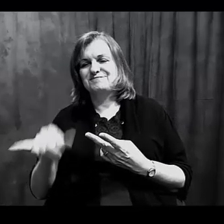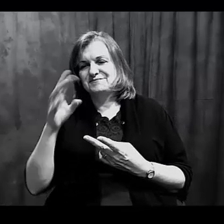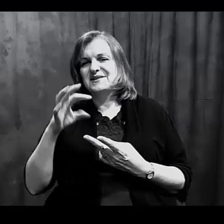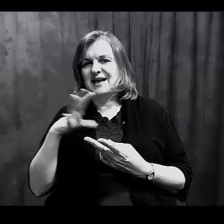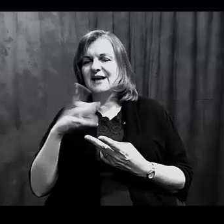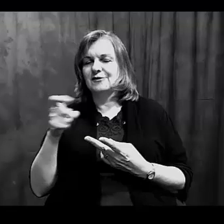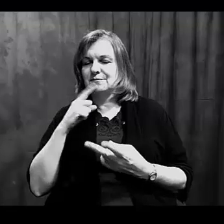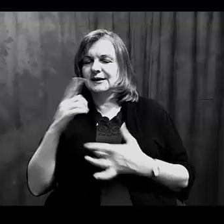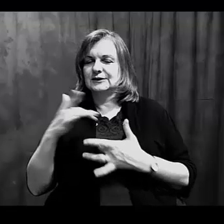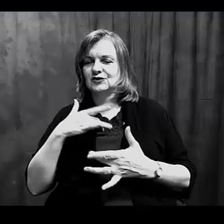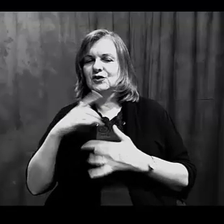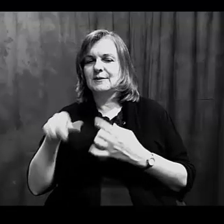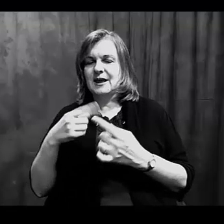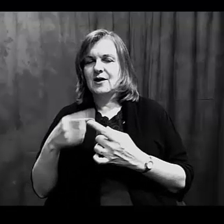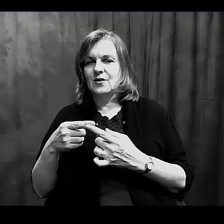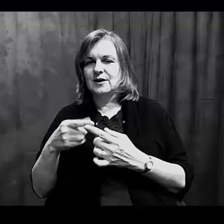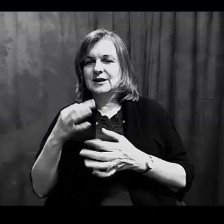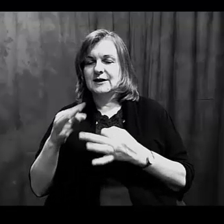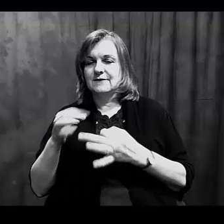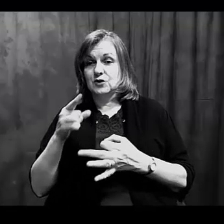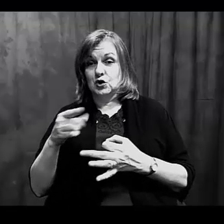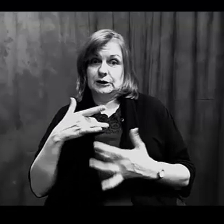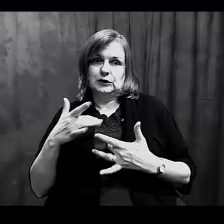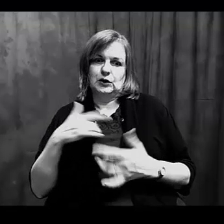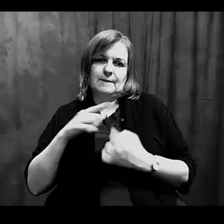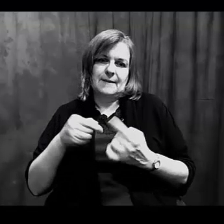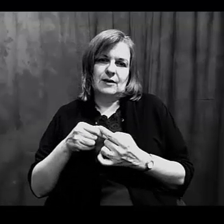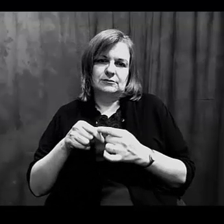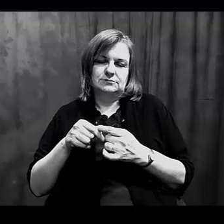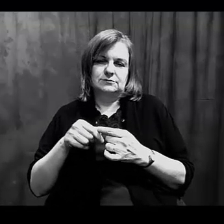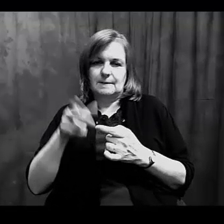now when we look at these guys